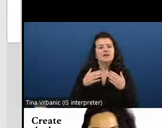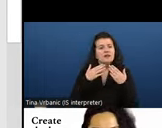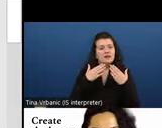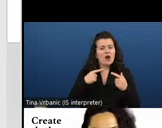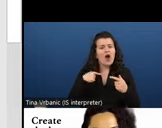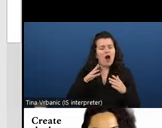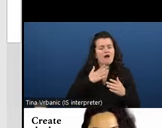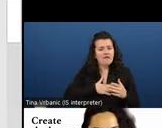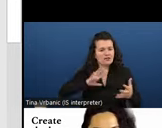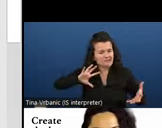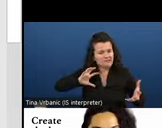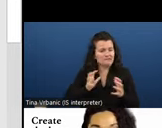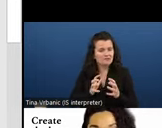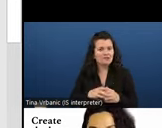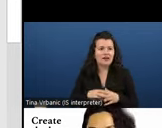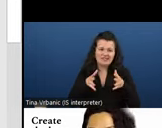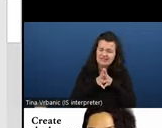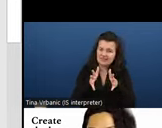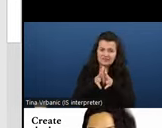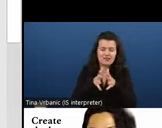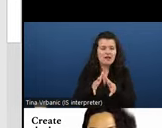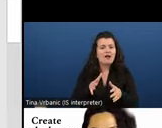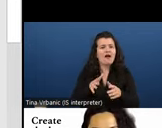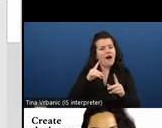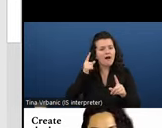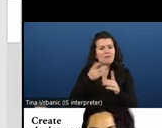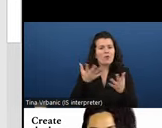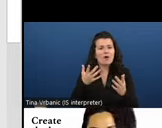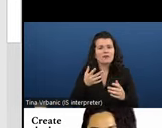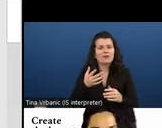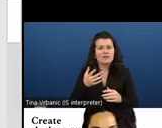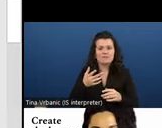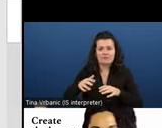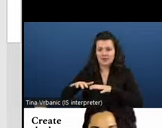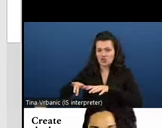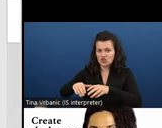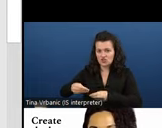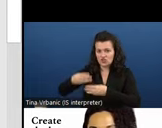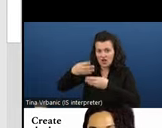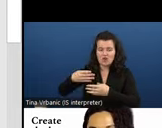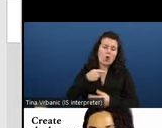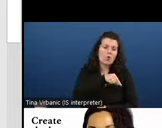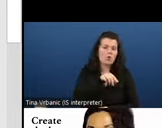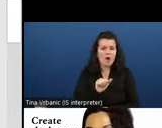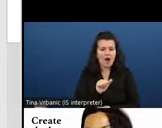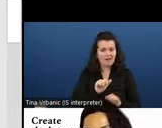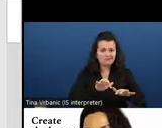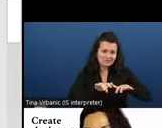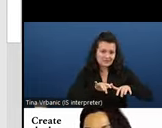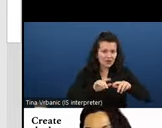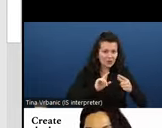and engage as much as possible in the chat that some q amp A. So, I am Mary Smith K.